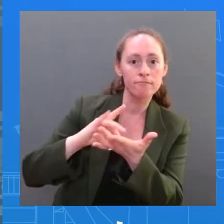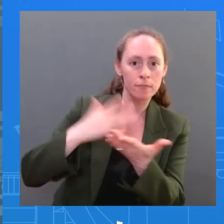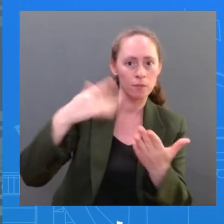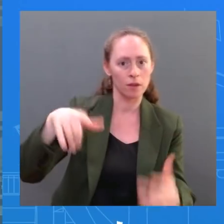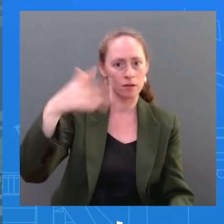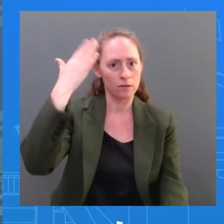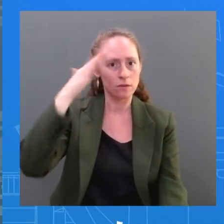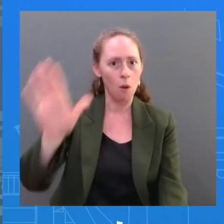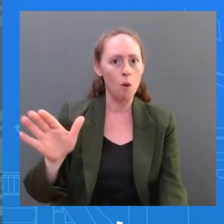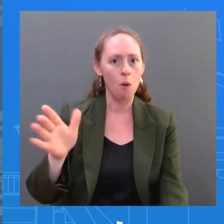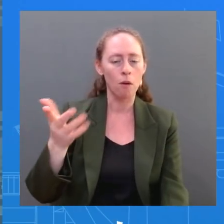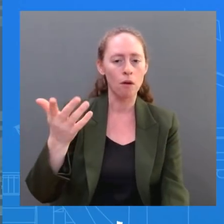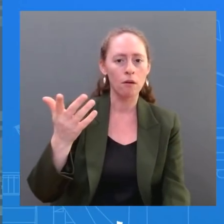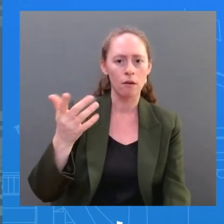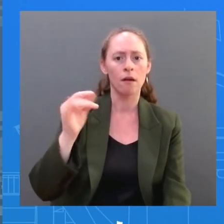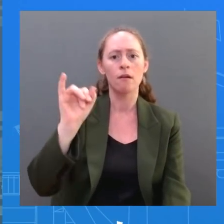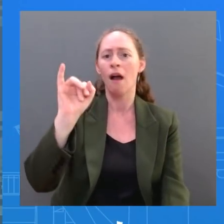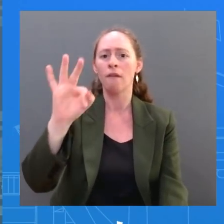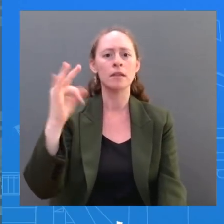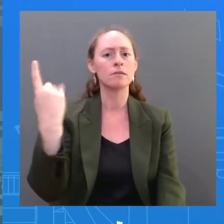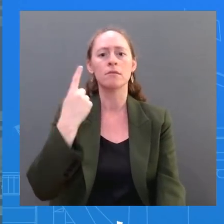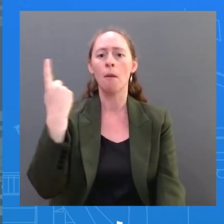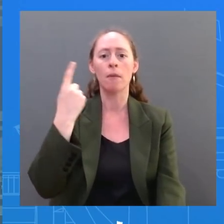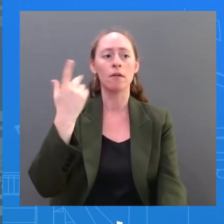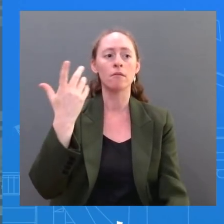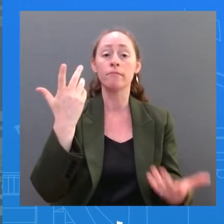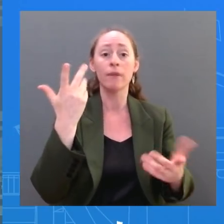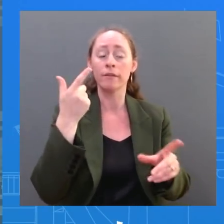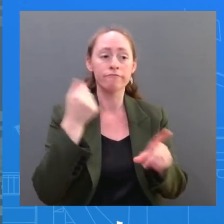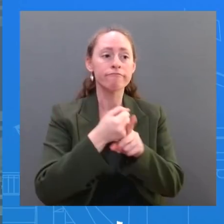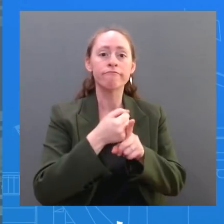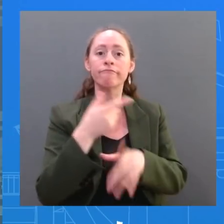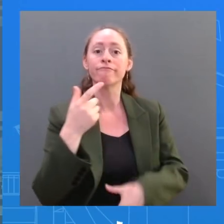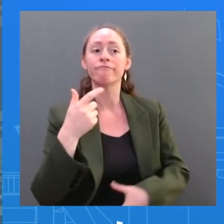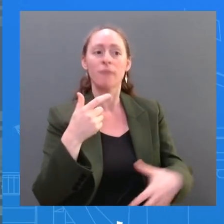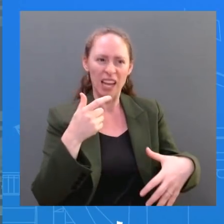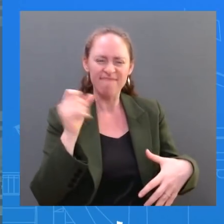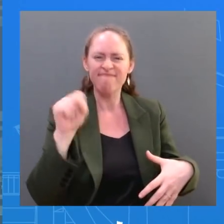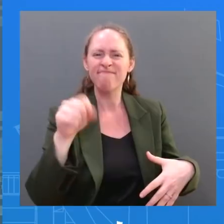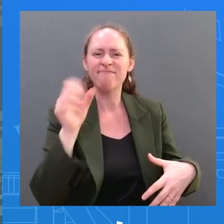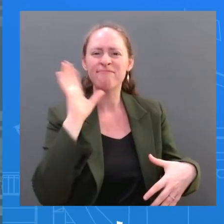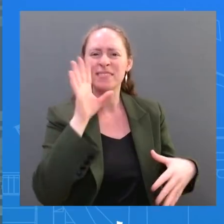So again, the Secretary can take action, through guidance from the Department of Health